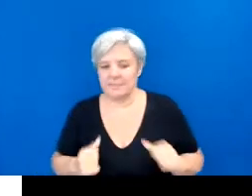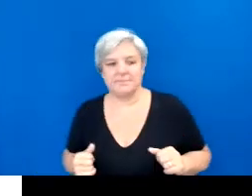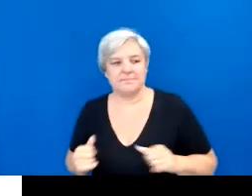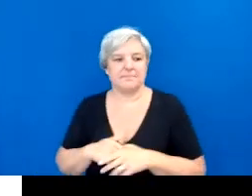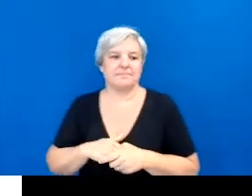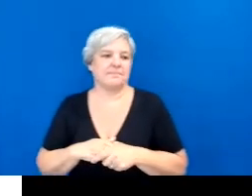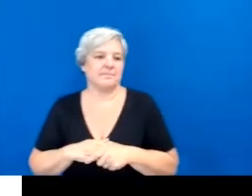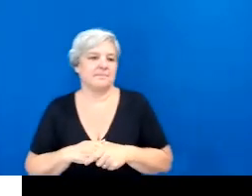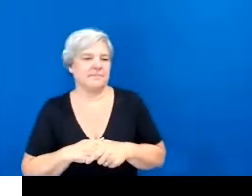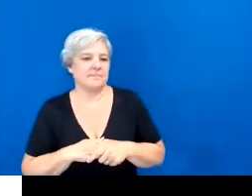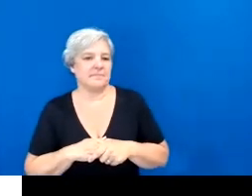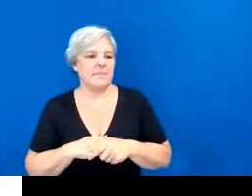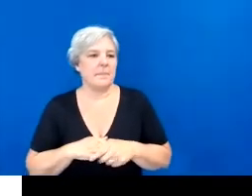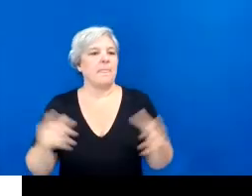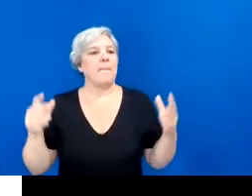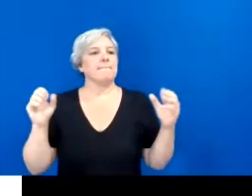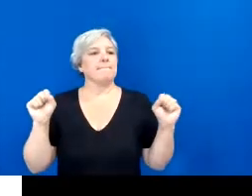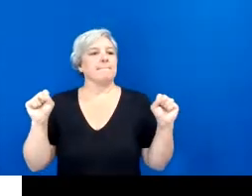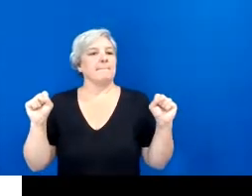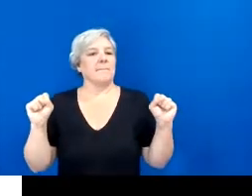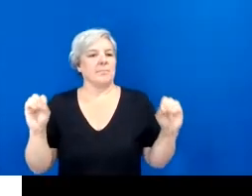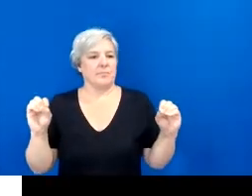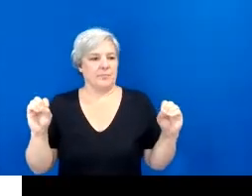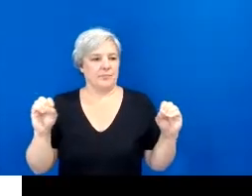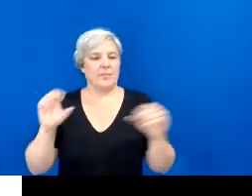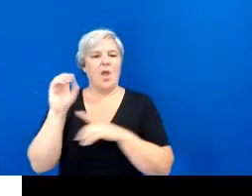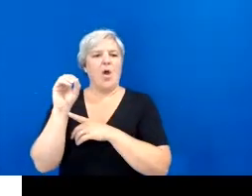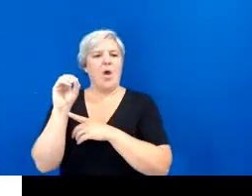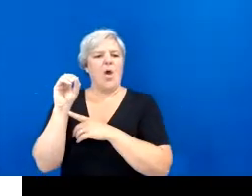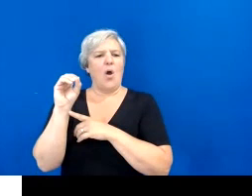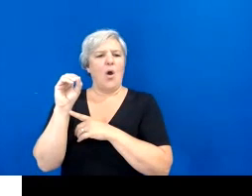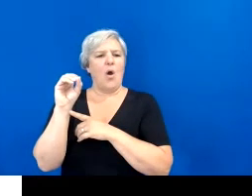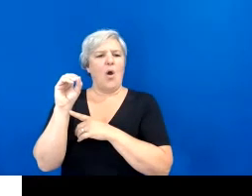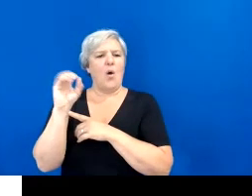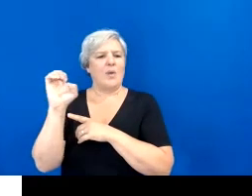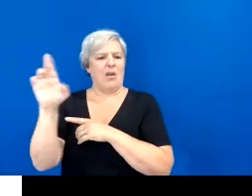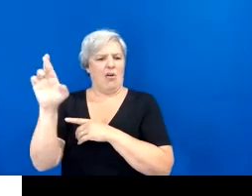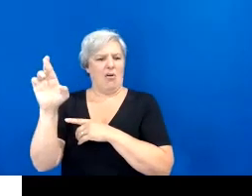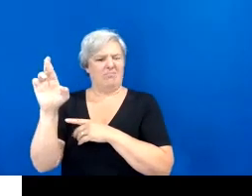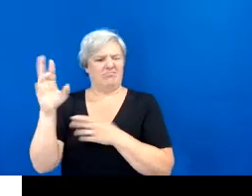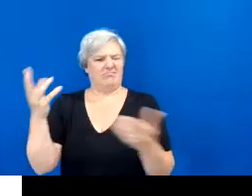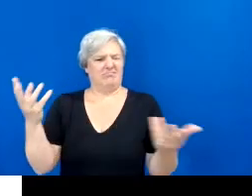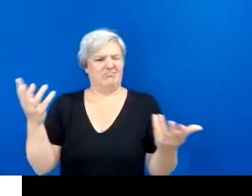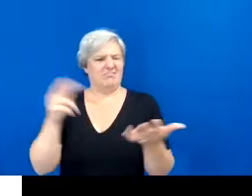So OER, what are open educational resources?